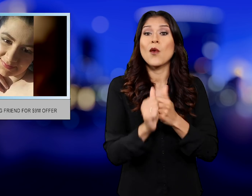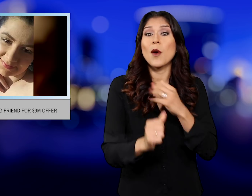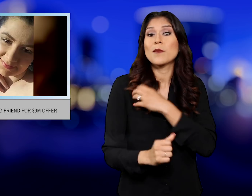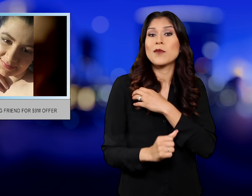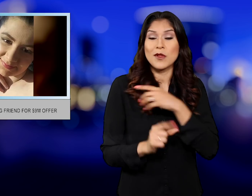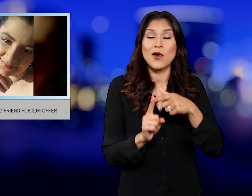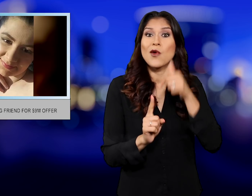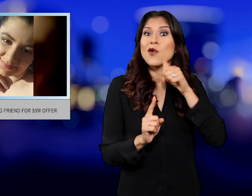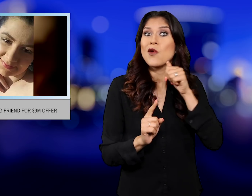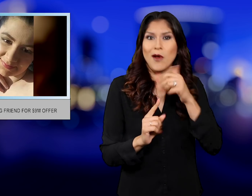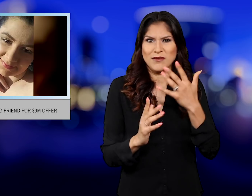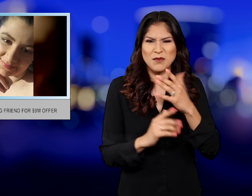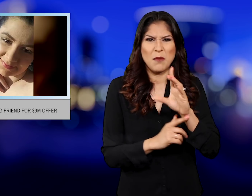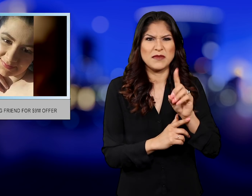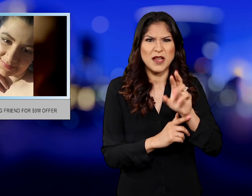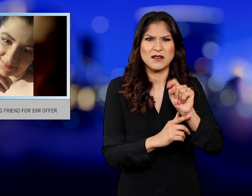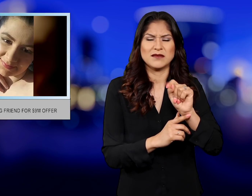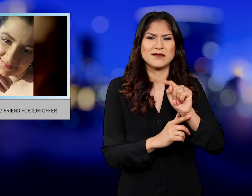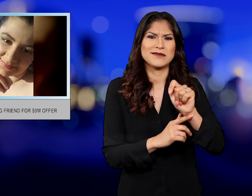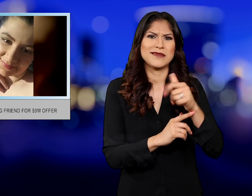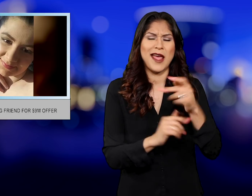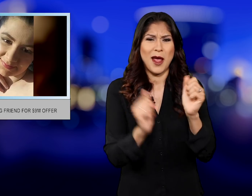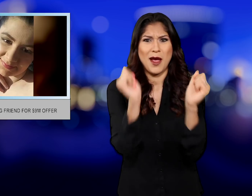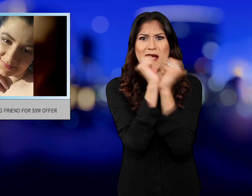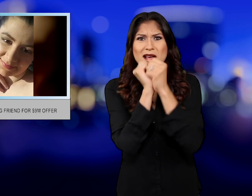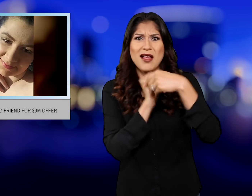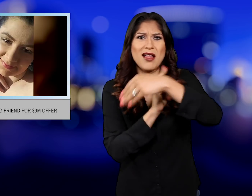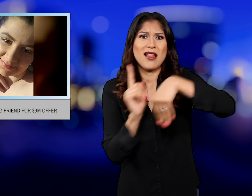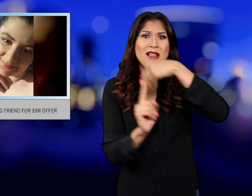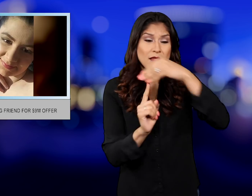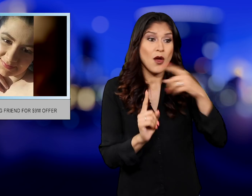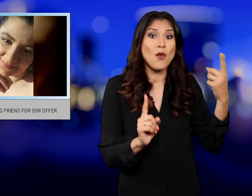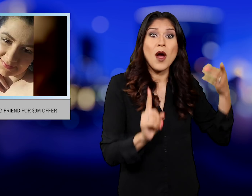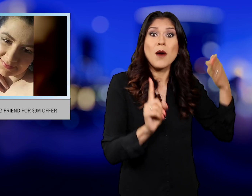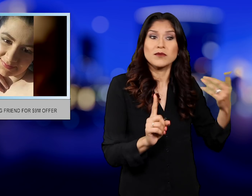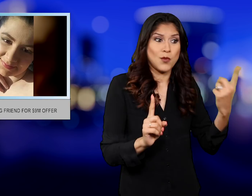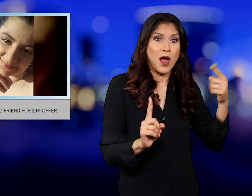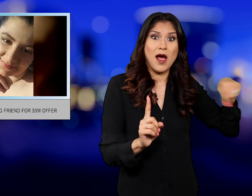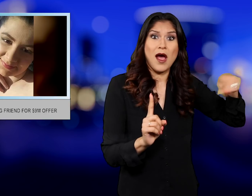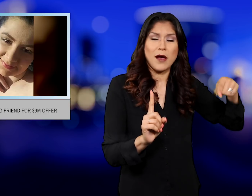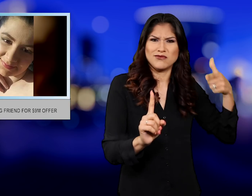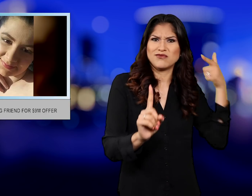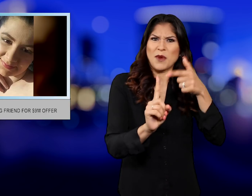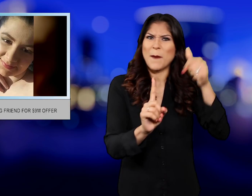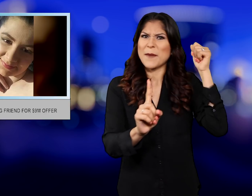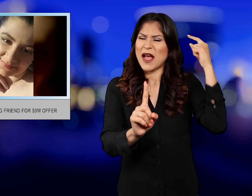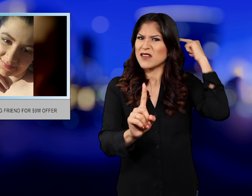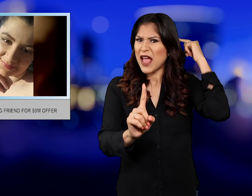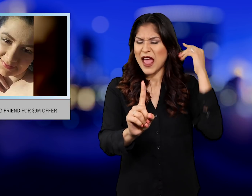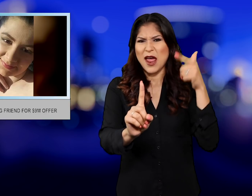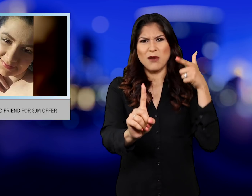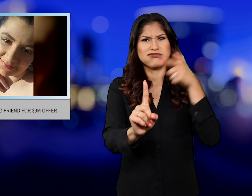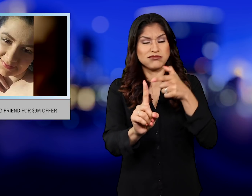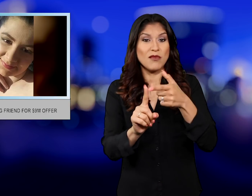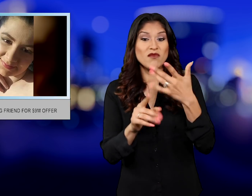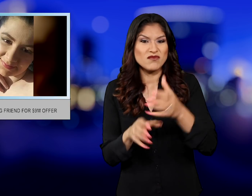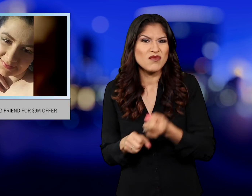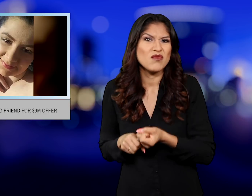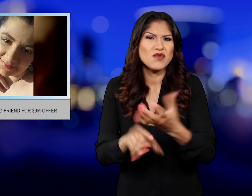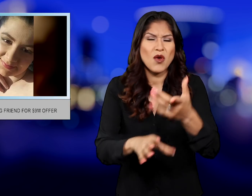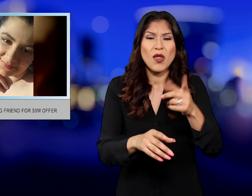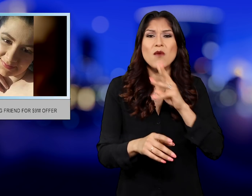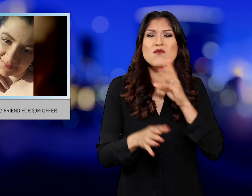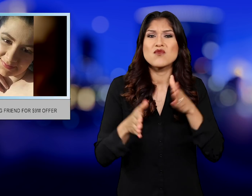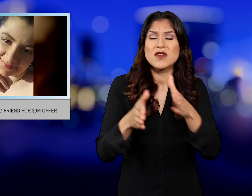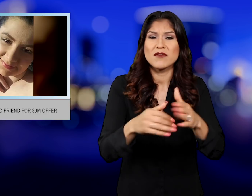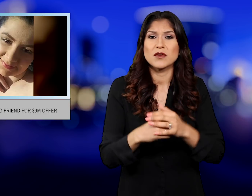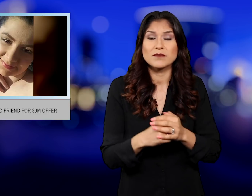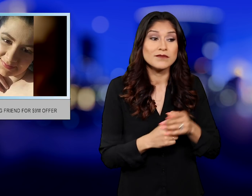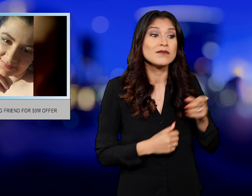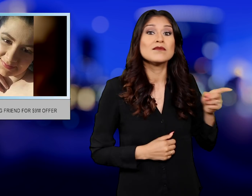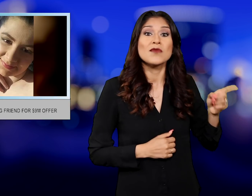According to police, she was bound with duct tape, shot in the back of the head and pushed into a river.